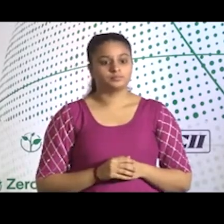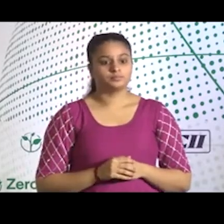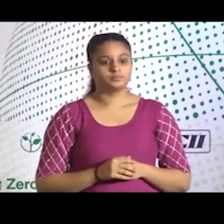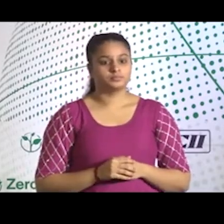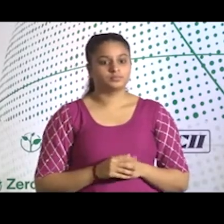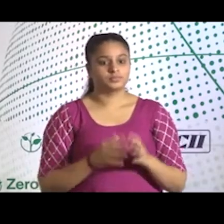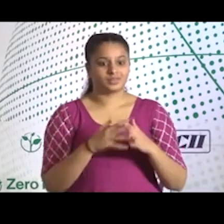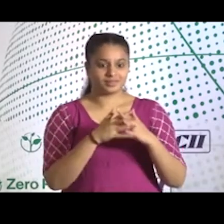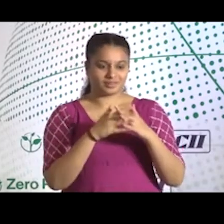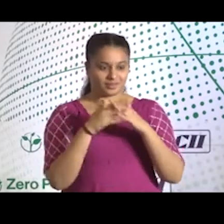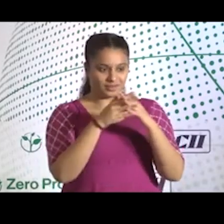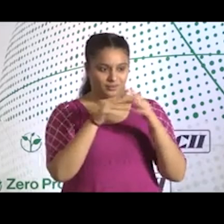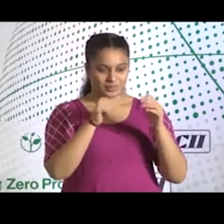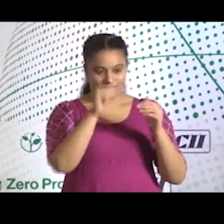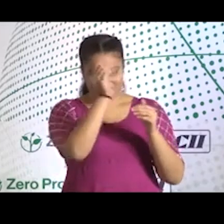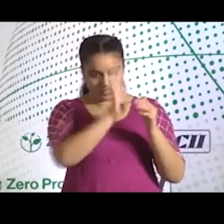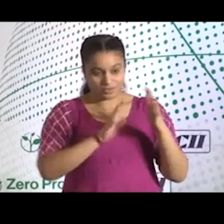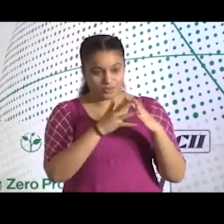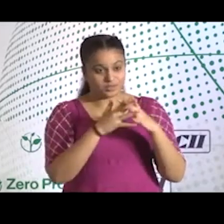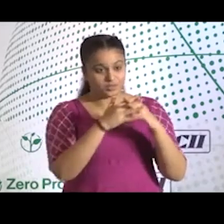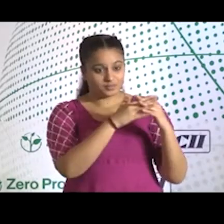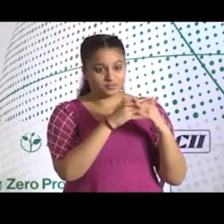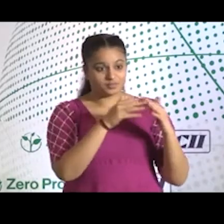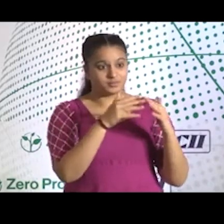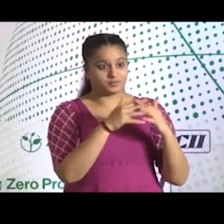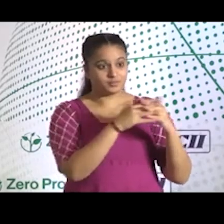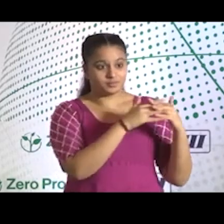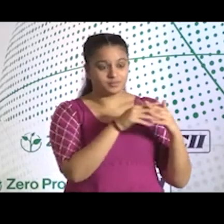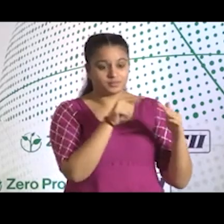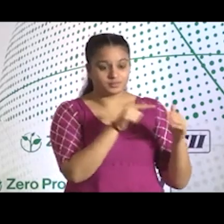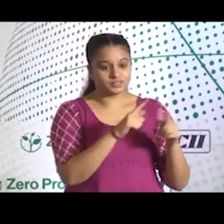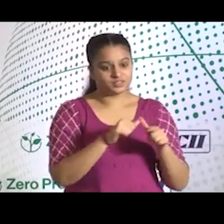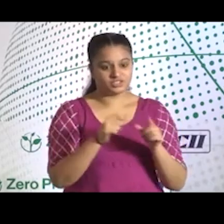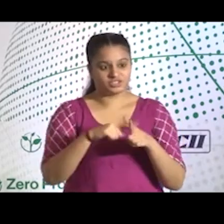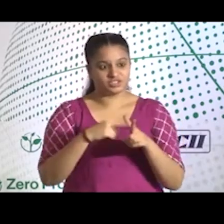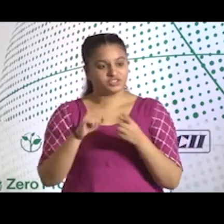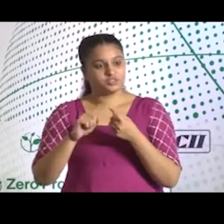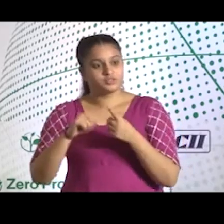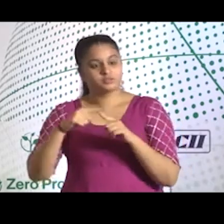What we find is and Ajit talked about this even in that finding